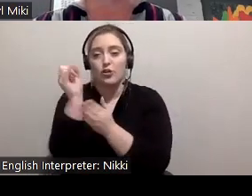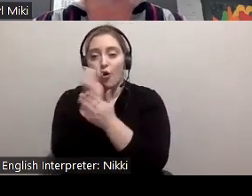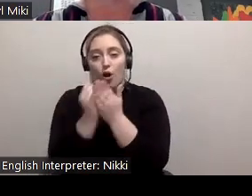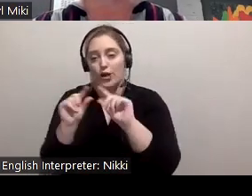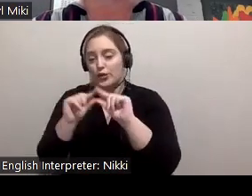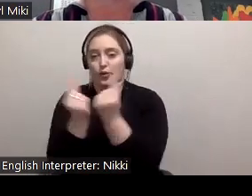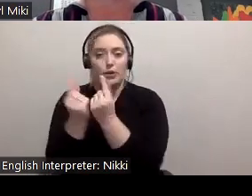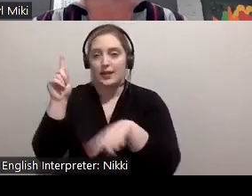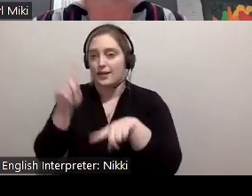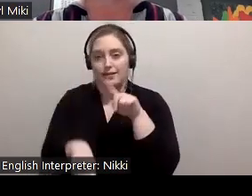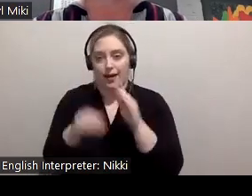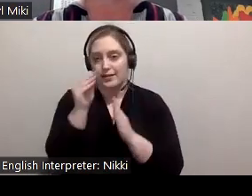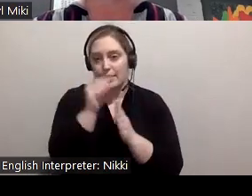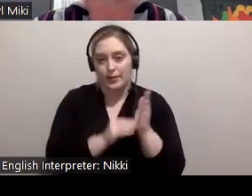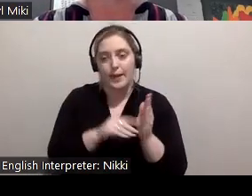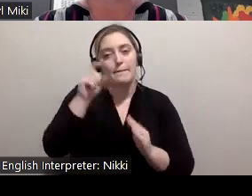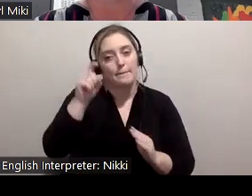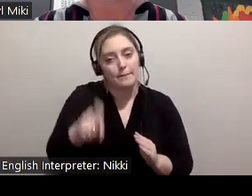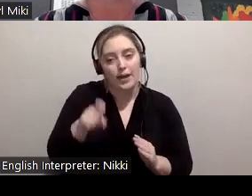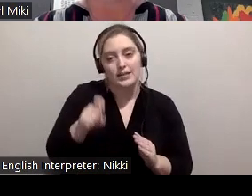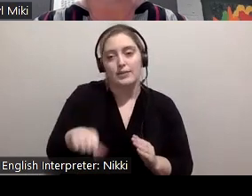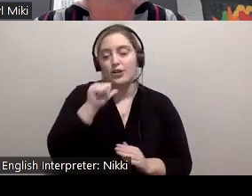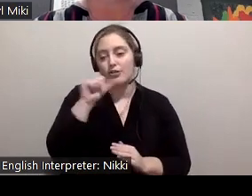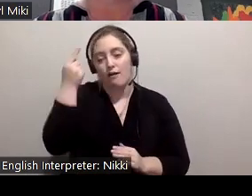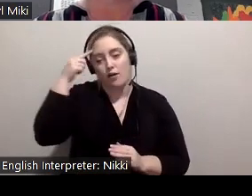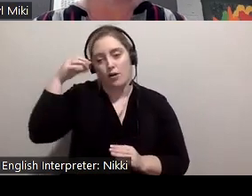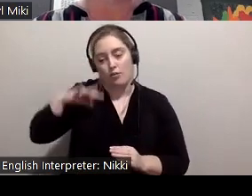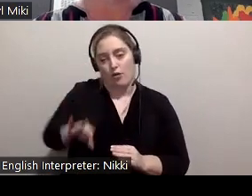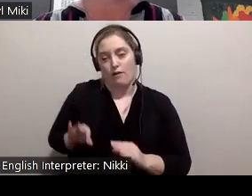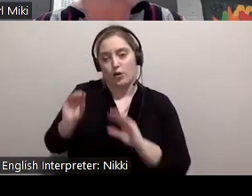with a with you know with either a board of directors or